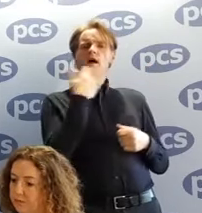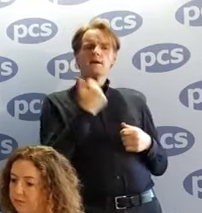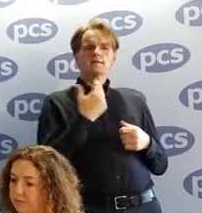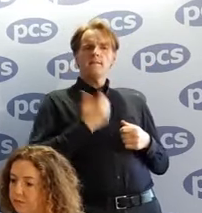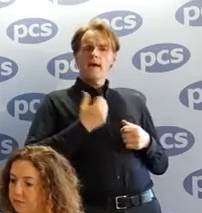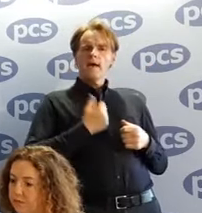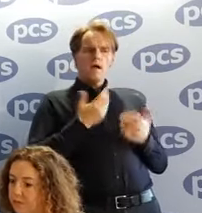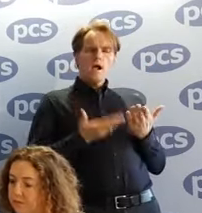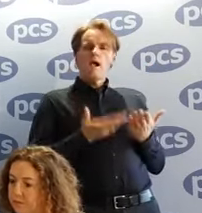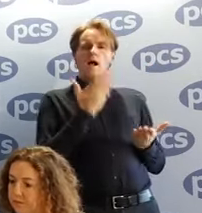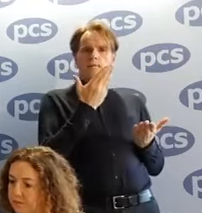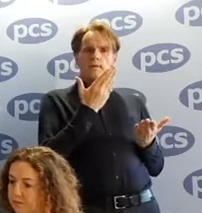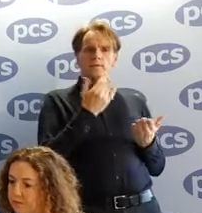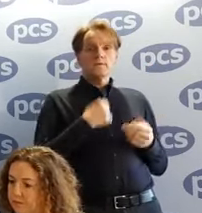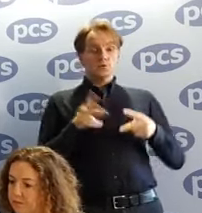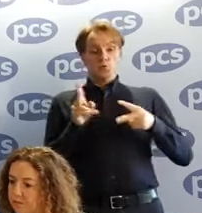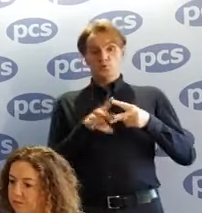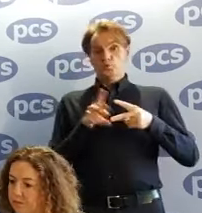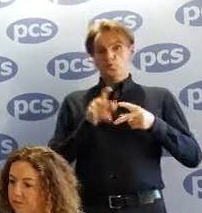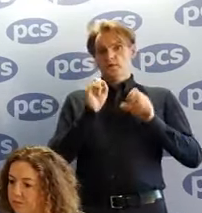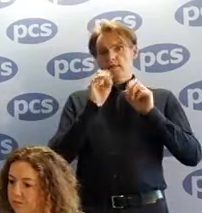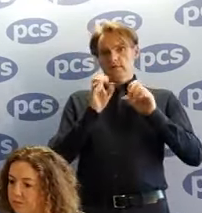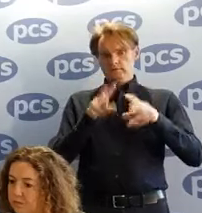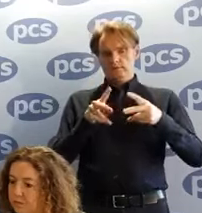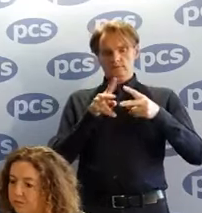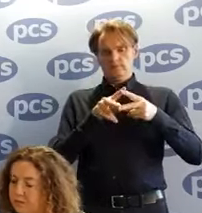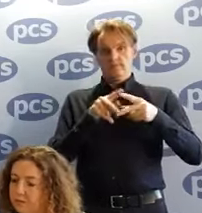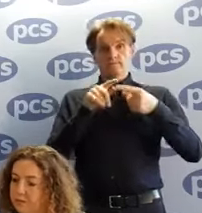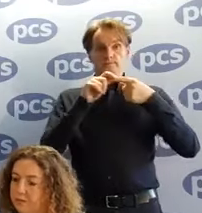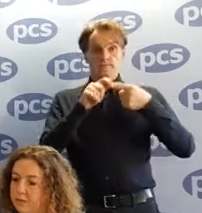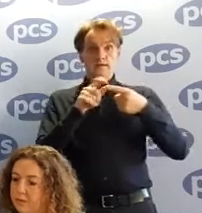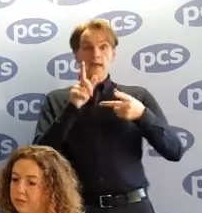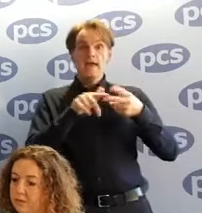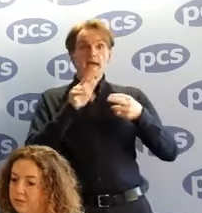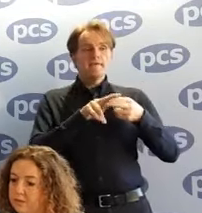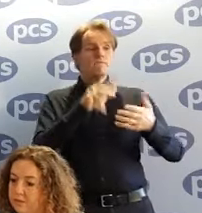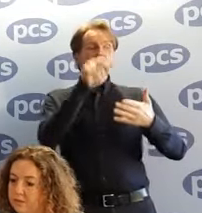things I'd say here is first of all to reiterate if we ballot and members vote